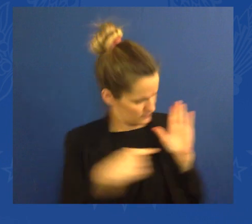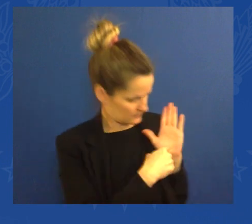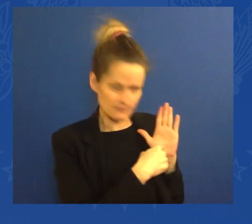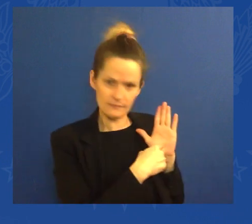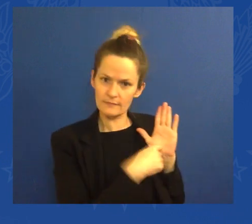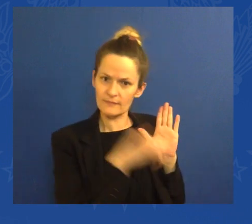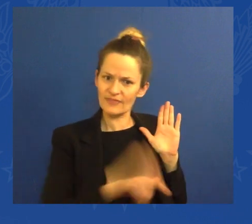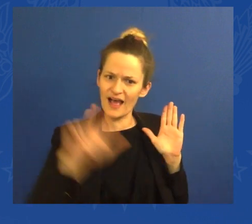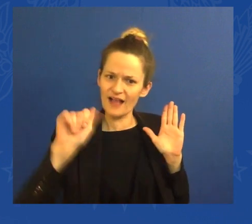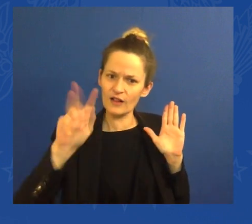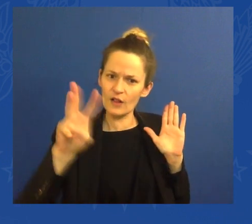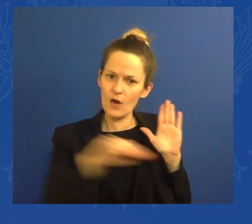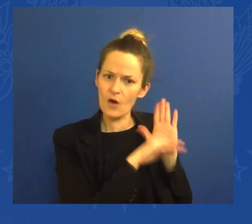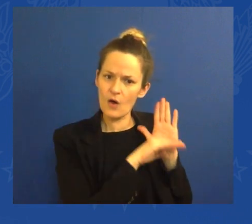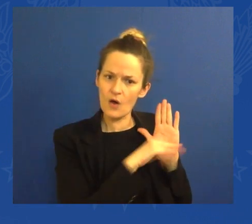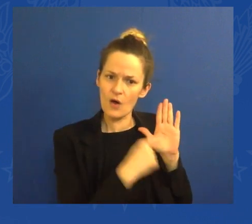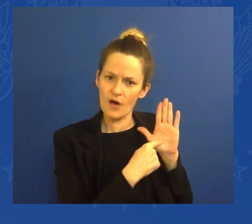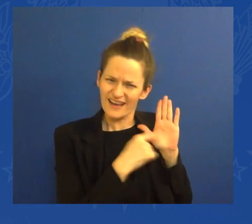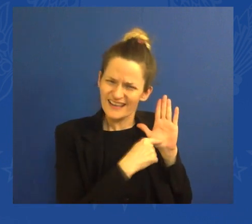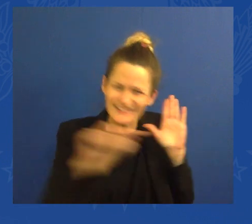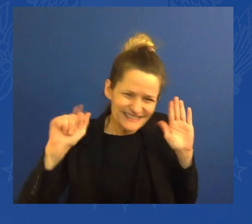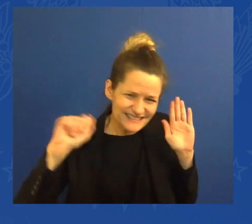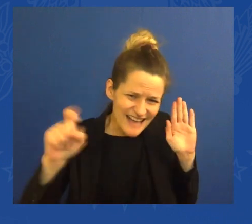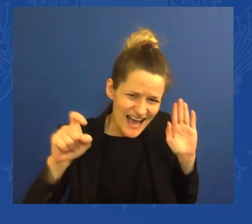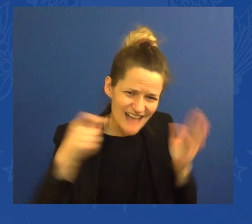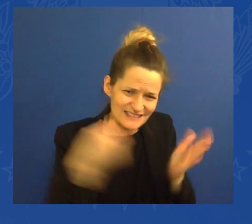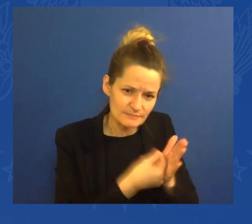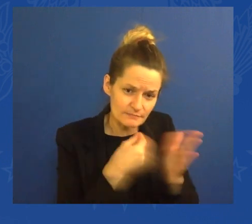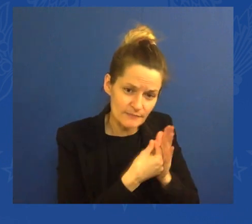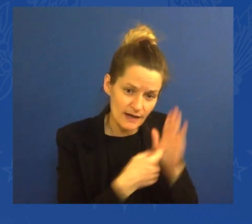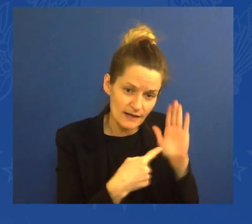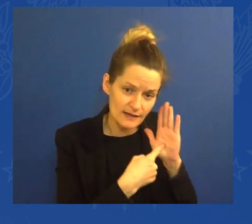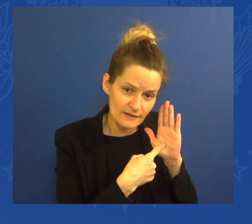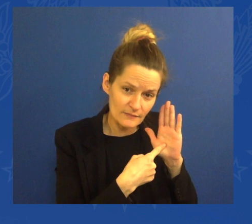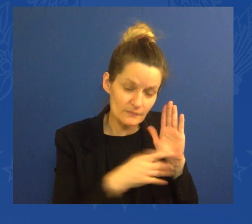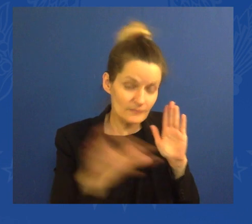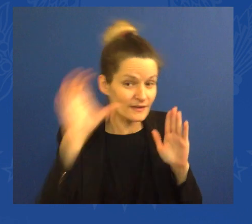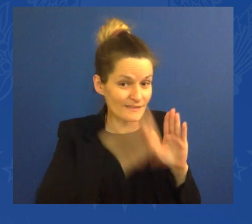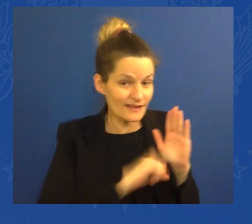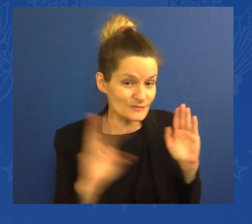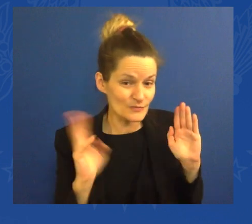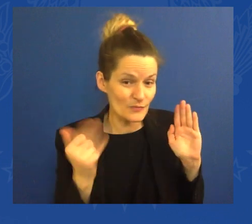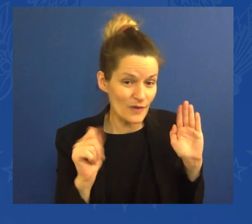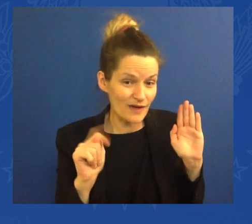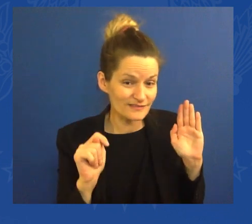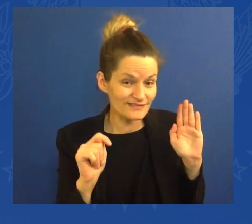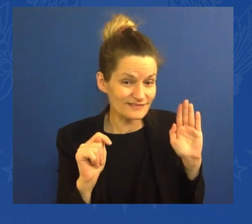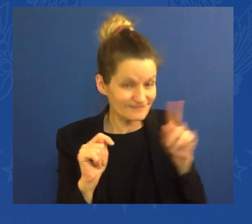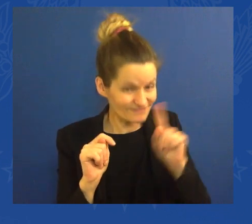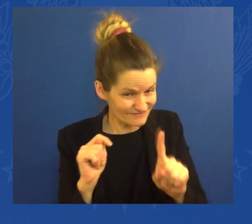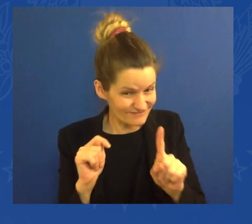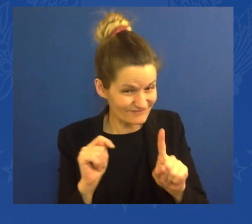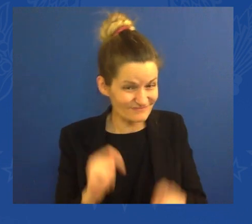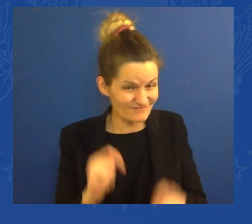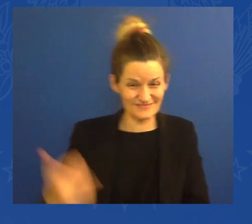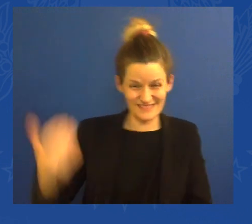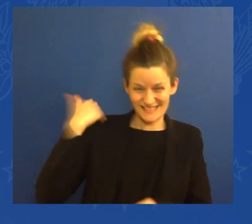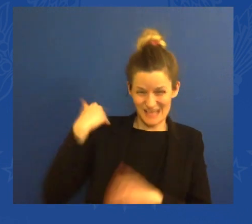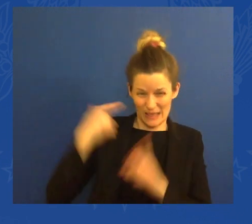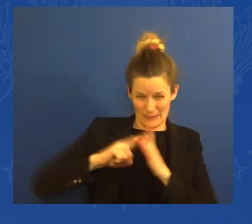In my administration, the entirety of it -- from beginning to end -- has to be built and made in America to be used.